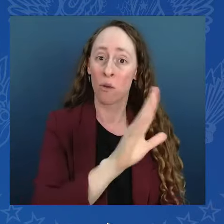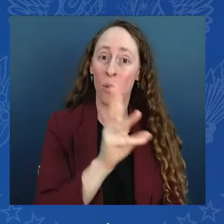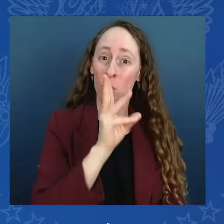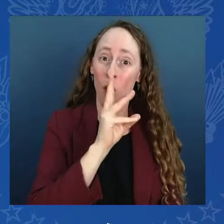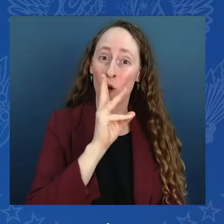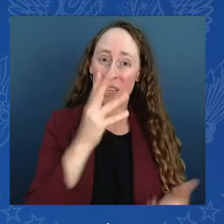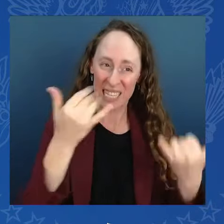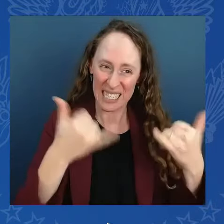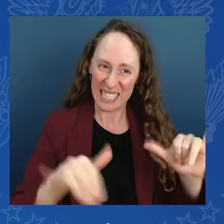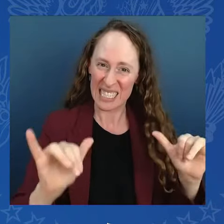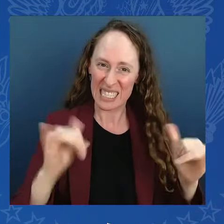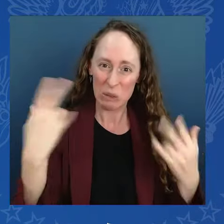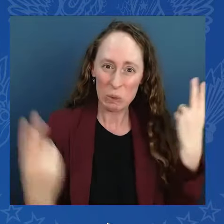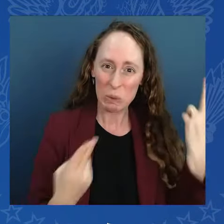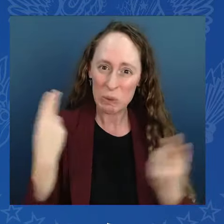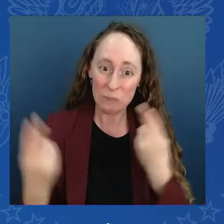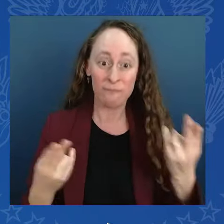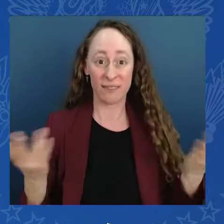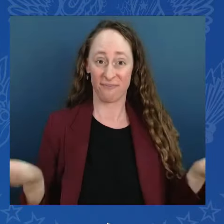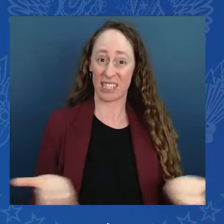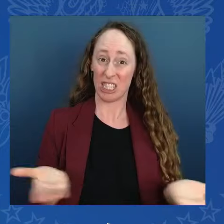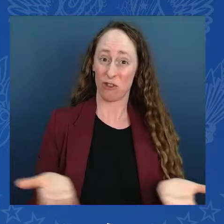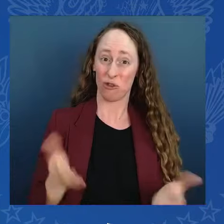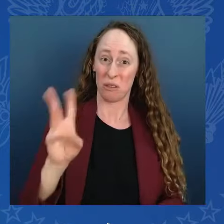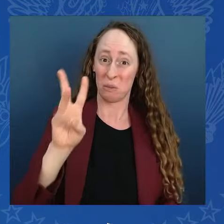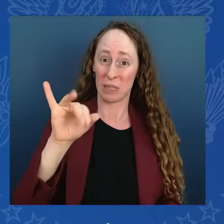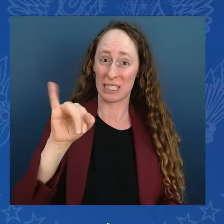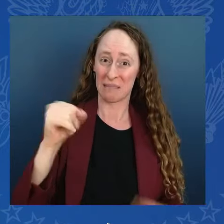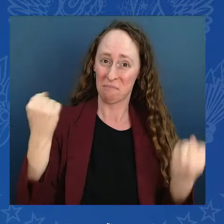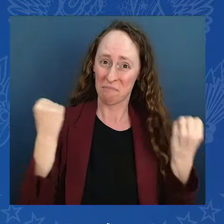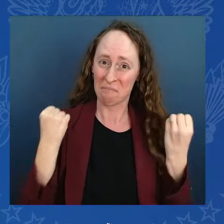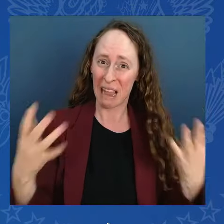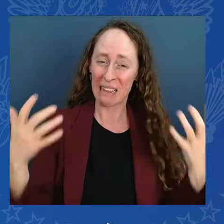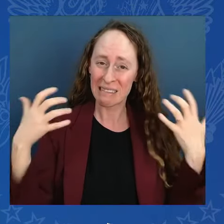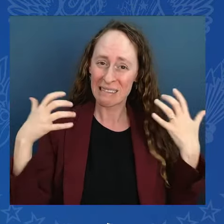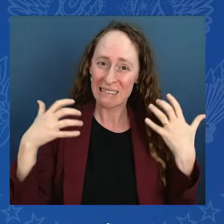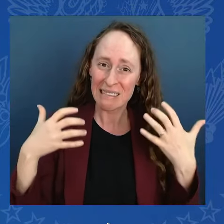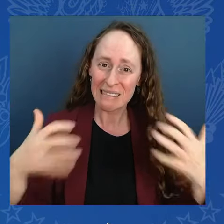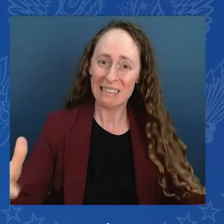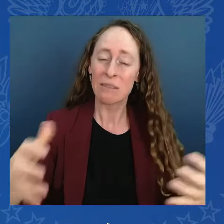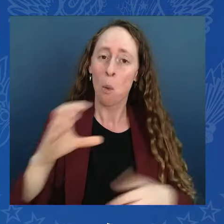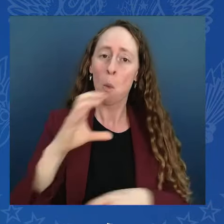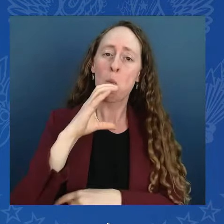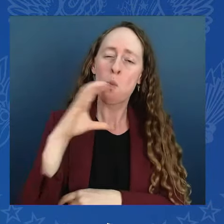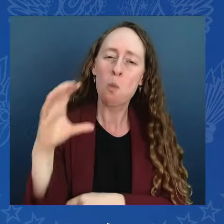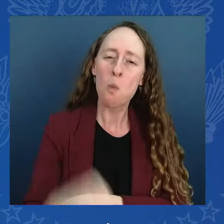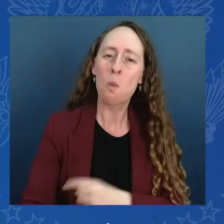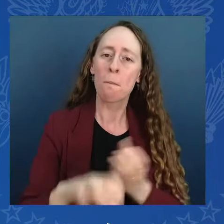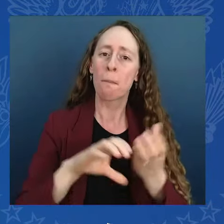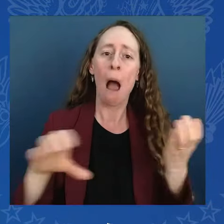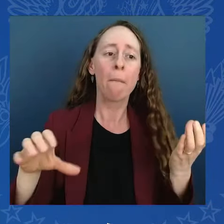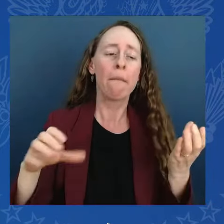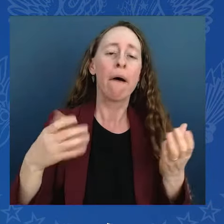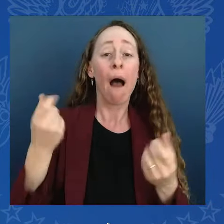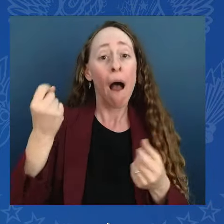And over the years, we've only chipped away at the problem, but chipping at a problem hasn't fully solved it.